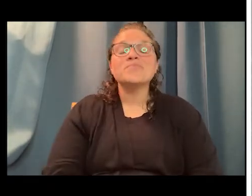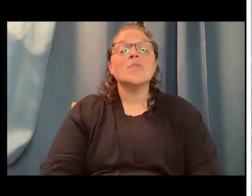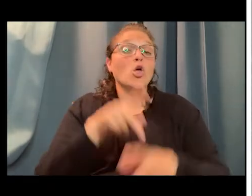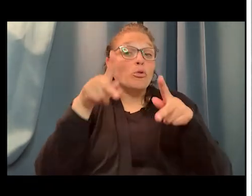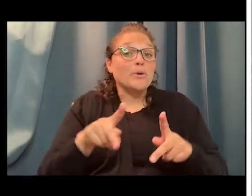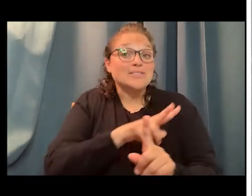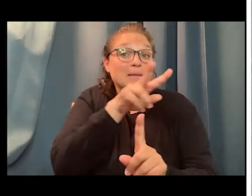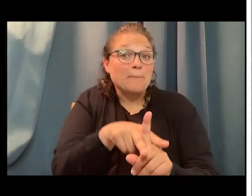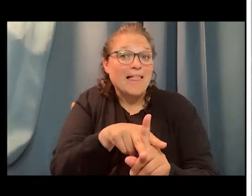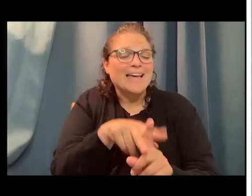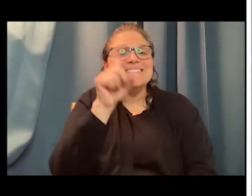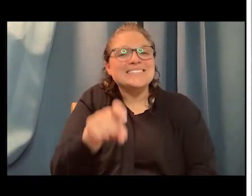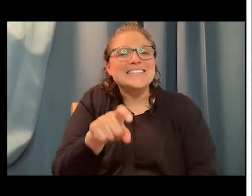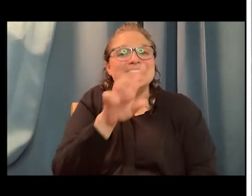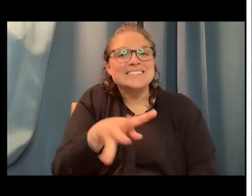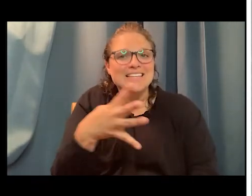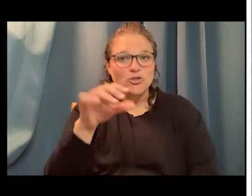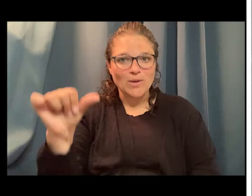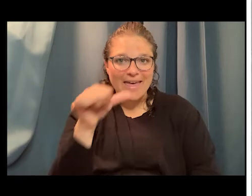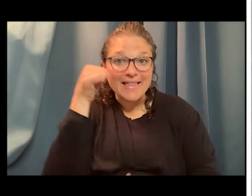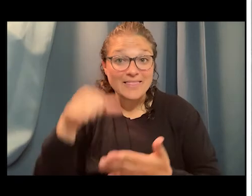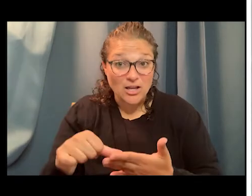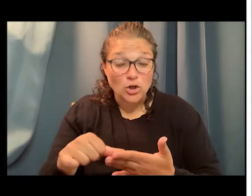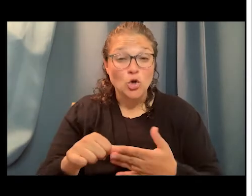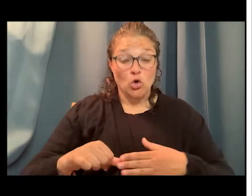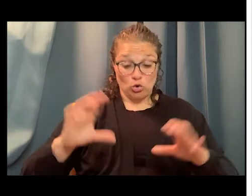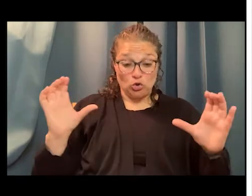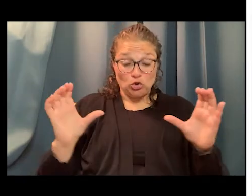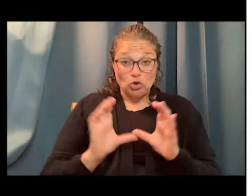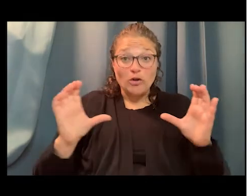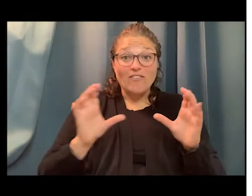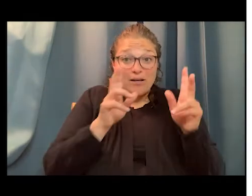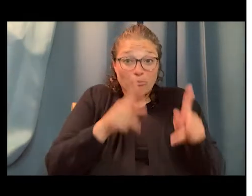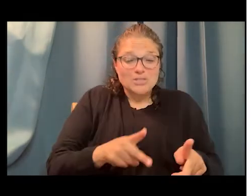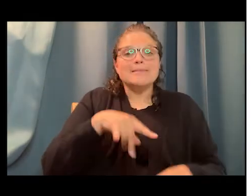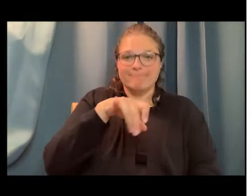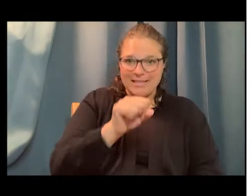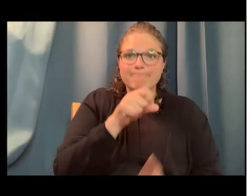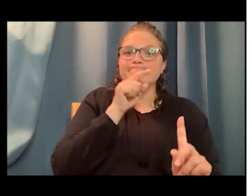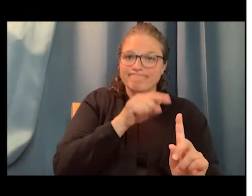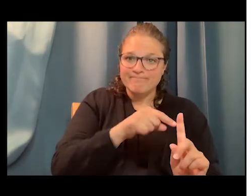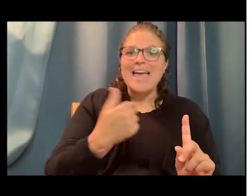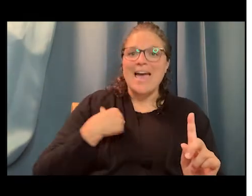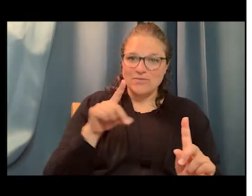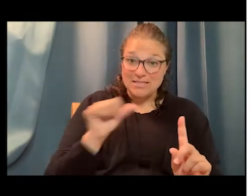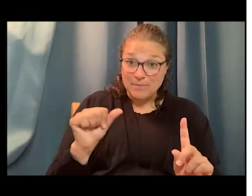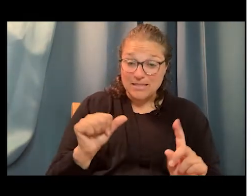The person applying needs a Schedule-A letter, which certifies the individual has the disability. And where do you get this letter?